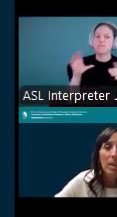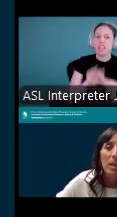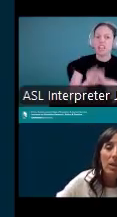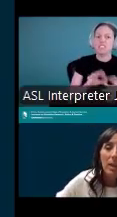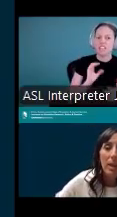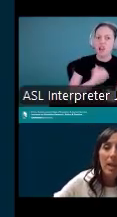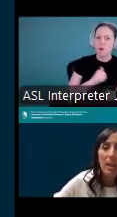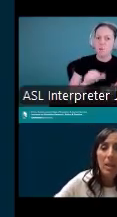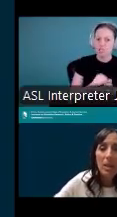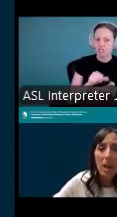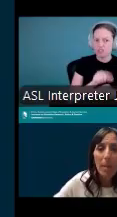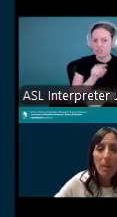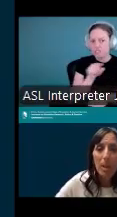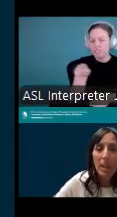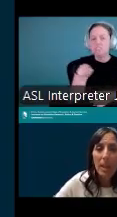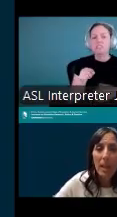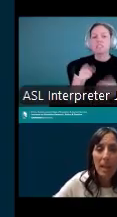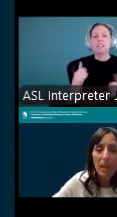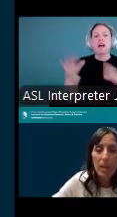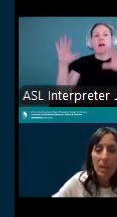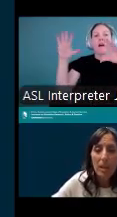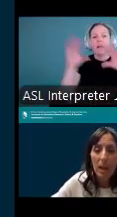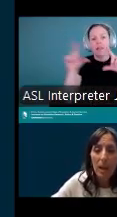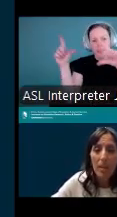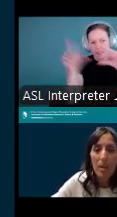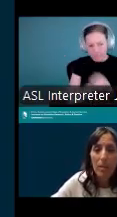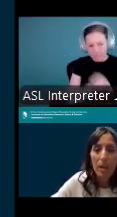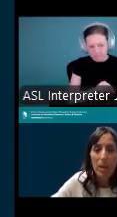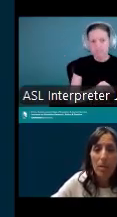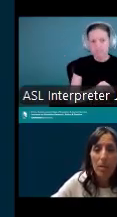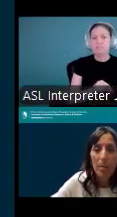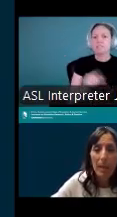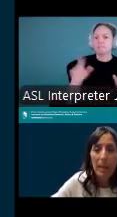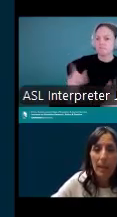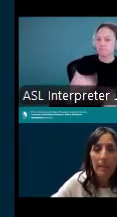to go ahead and stop sharing and turn the time over to Rebecca.